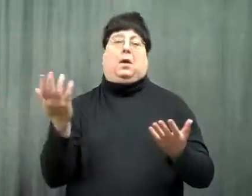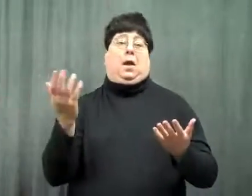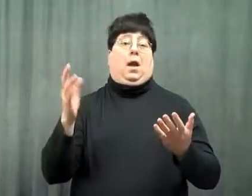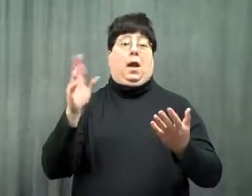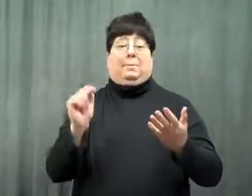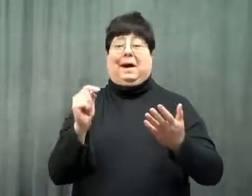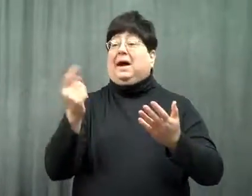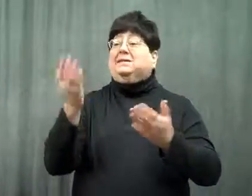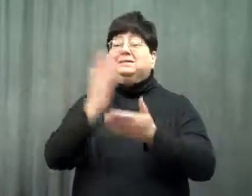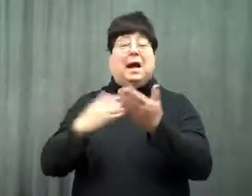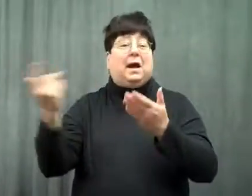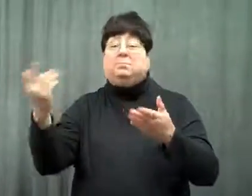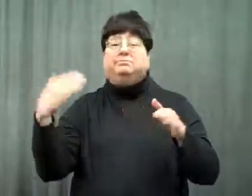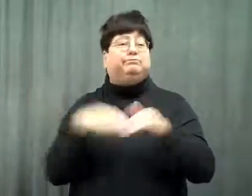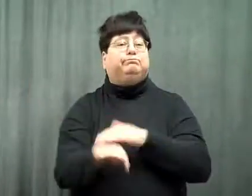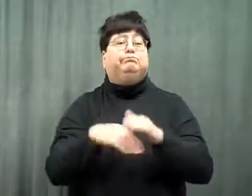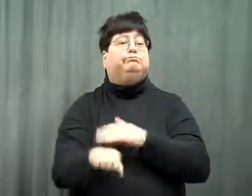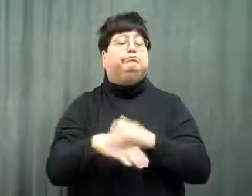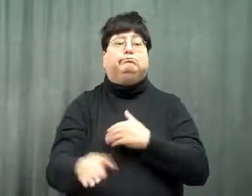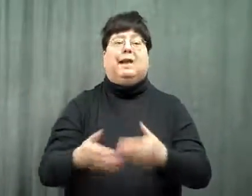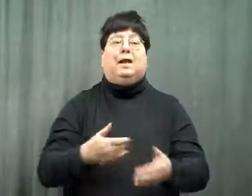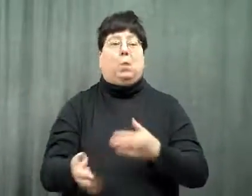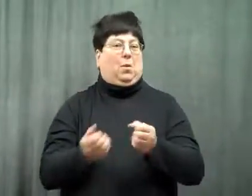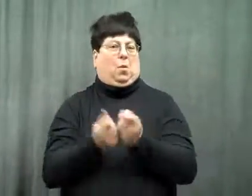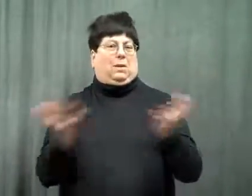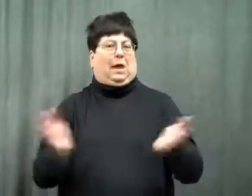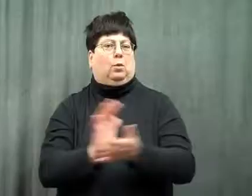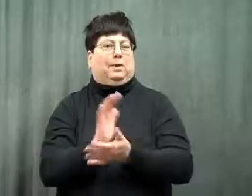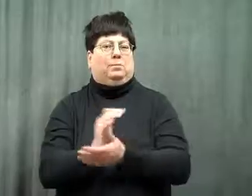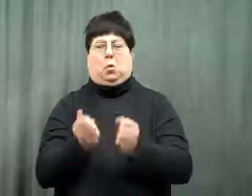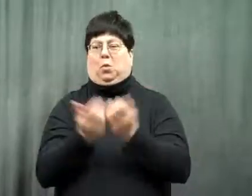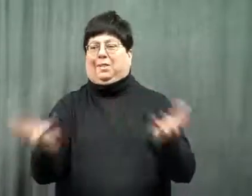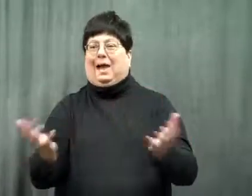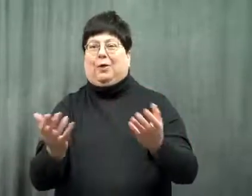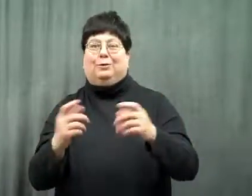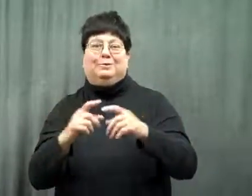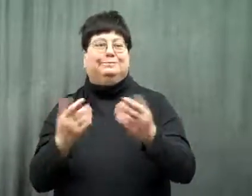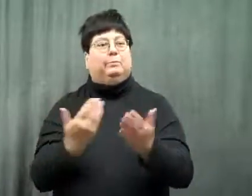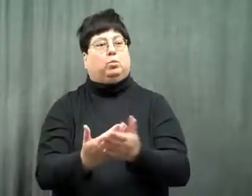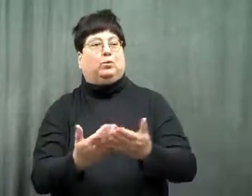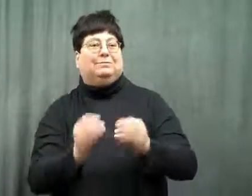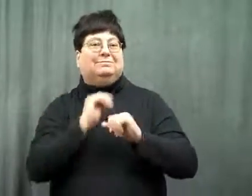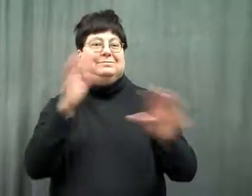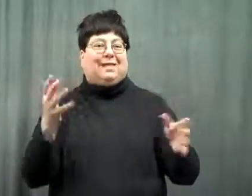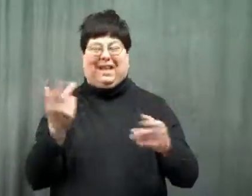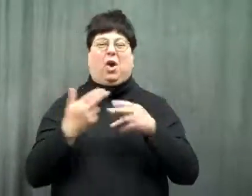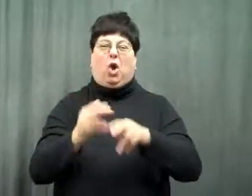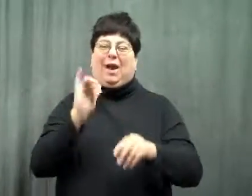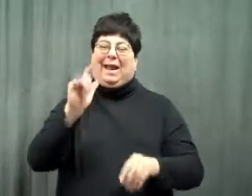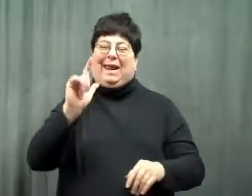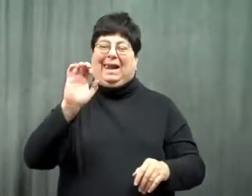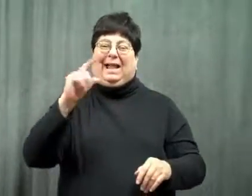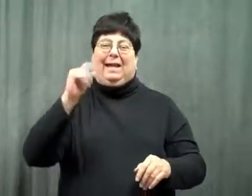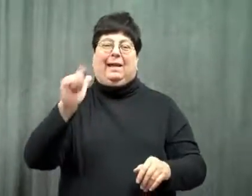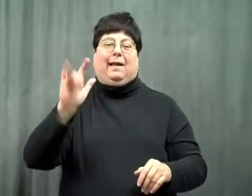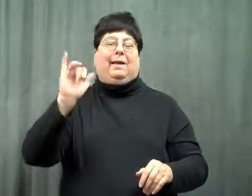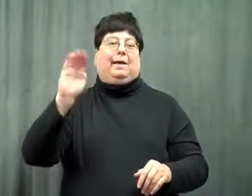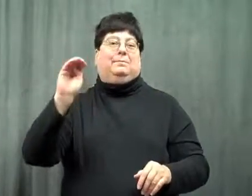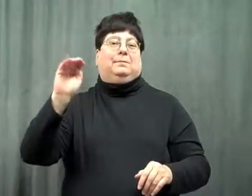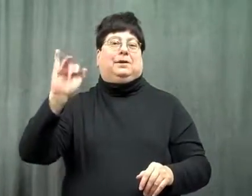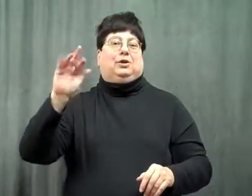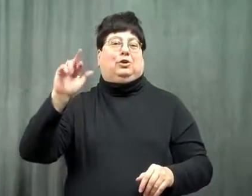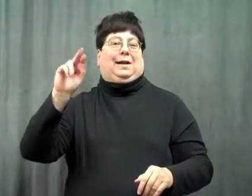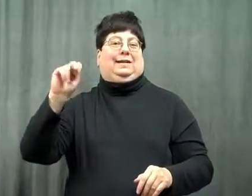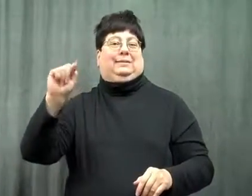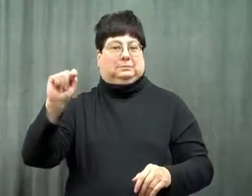Some people come into the country without papers or proof, illegal immigrants.